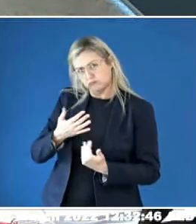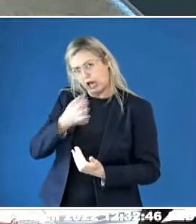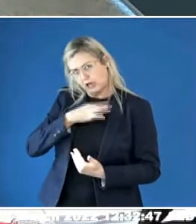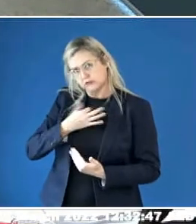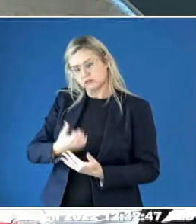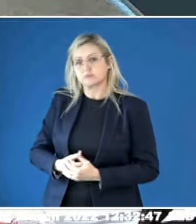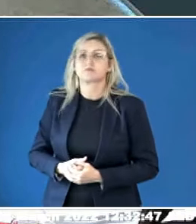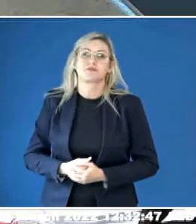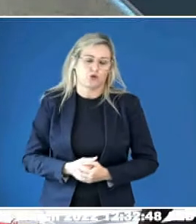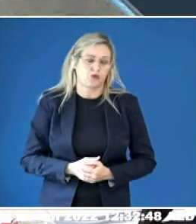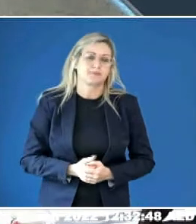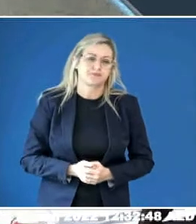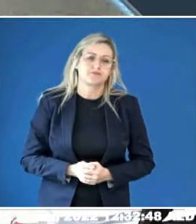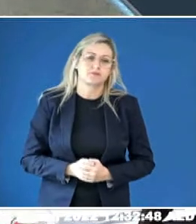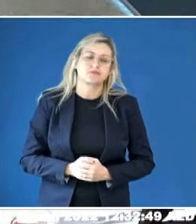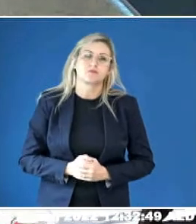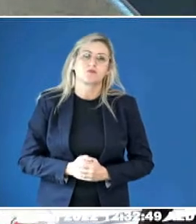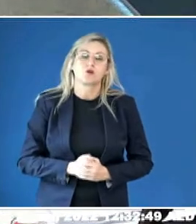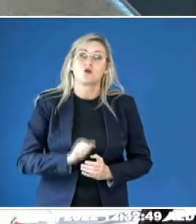All right. In your statement, question 22: